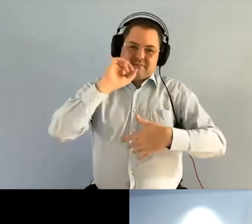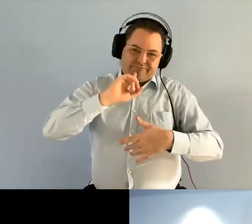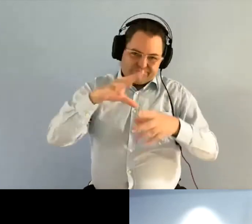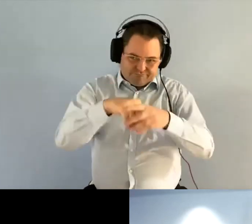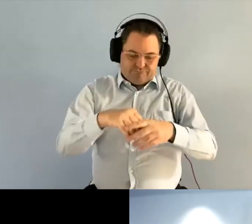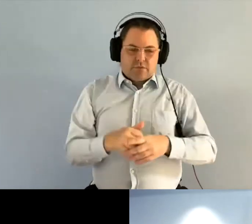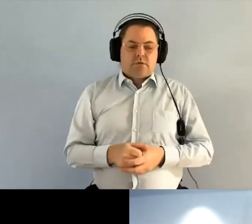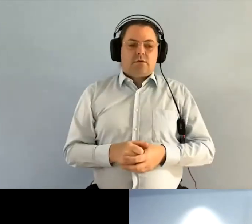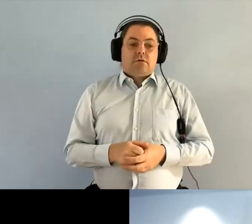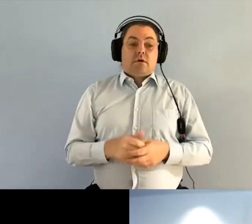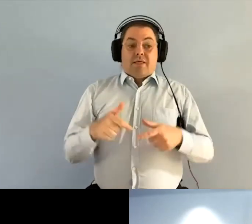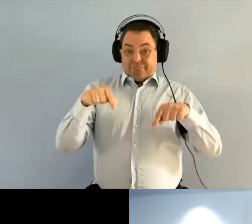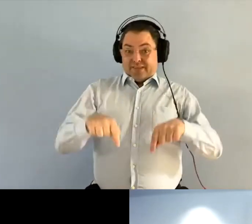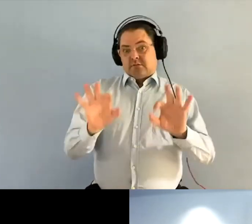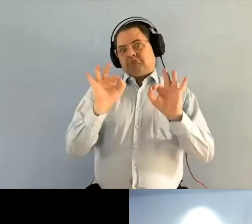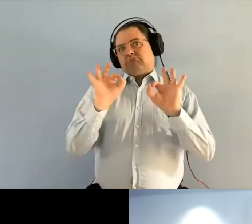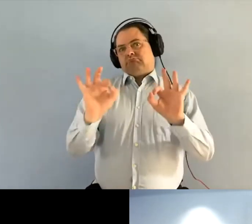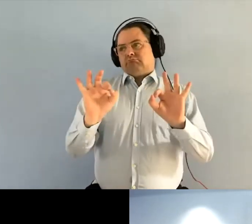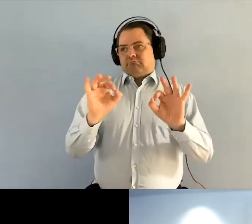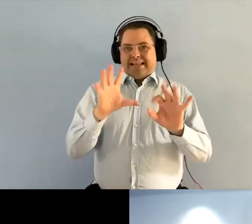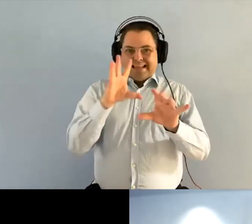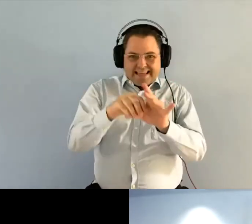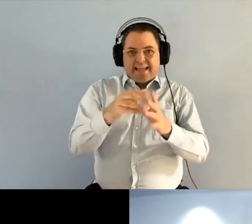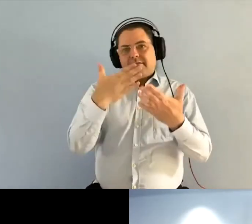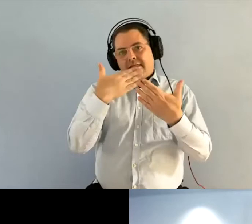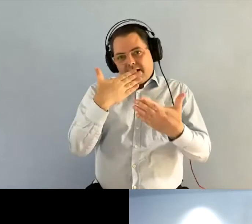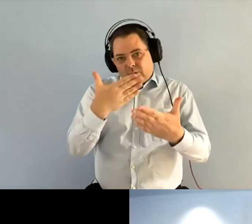And Australia stands ready to support.